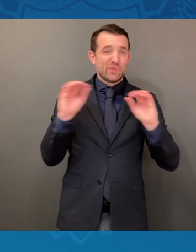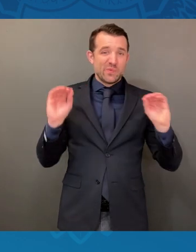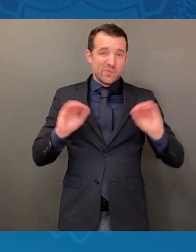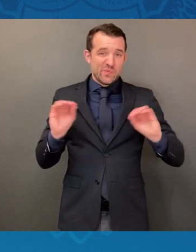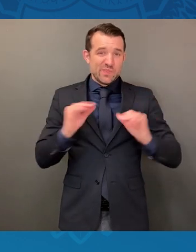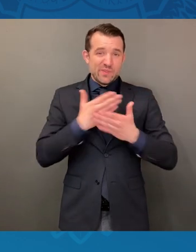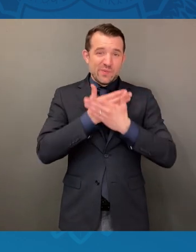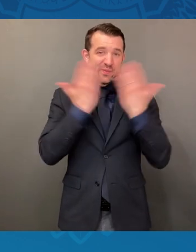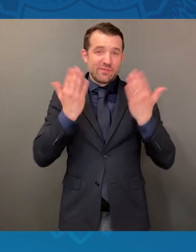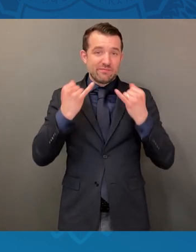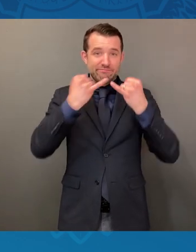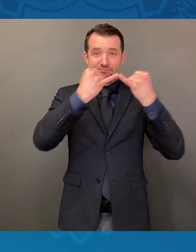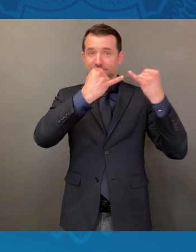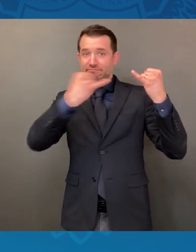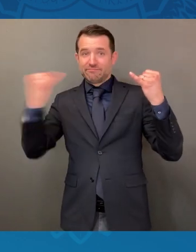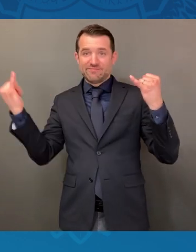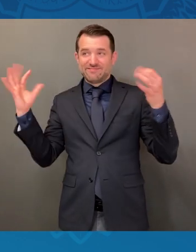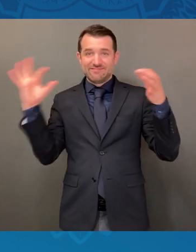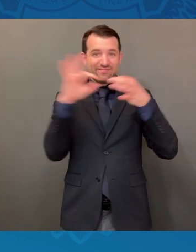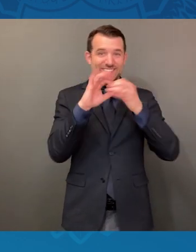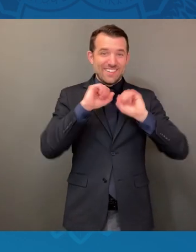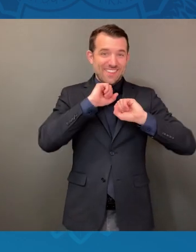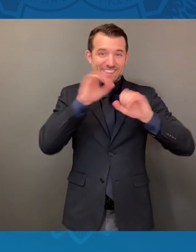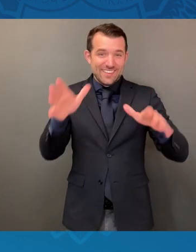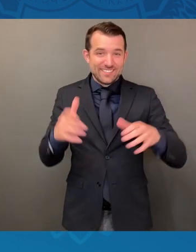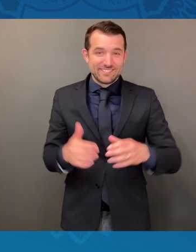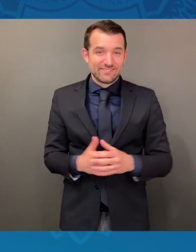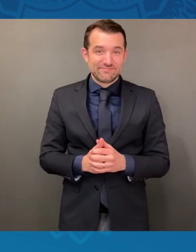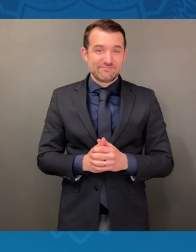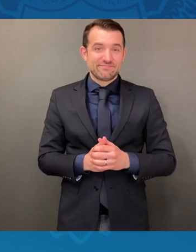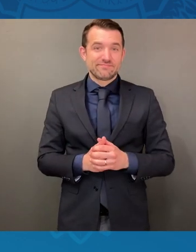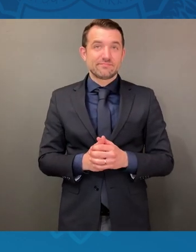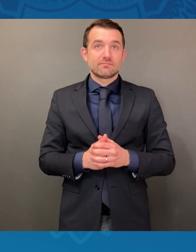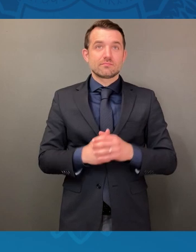That means those households have to rely on satellite internet.